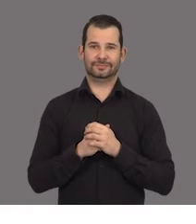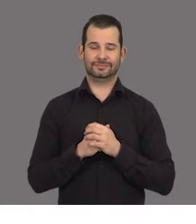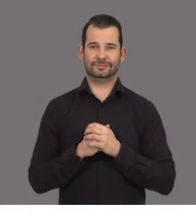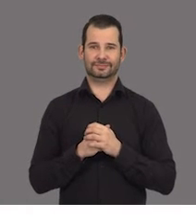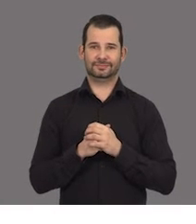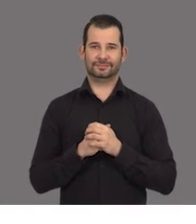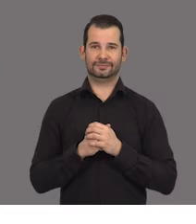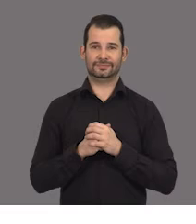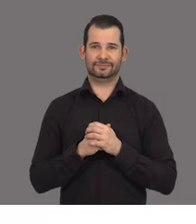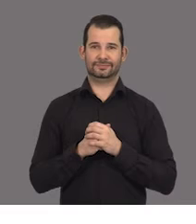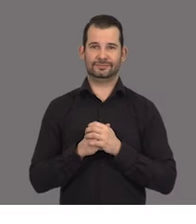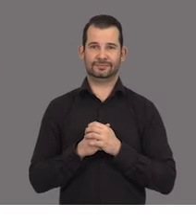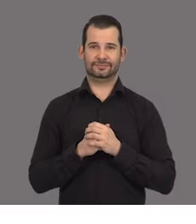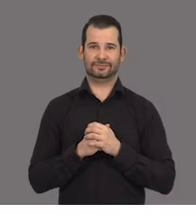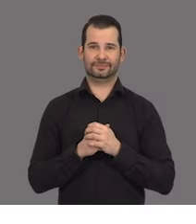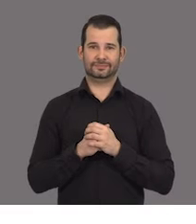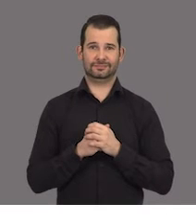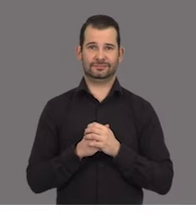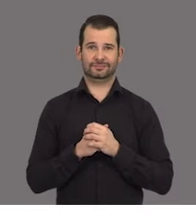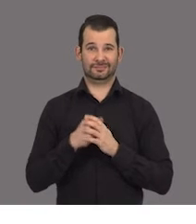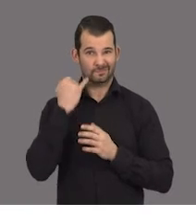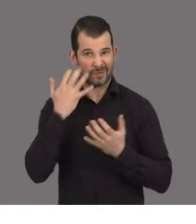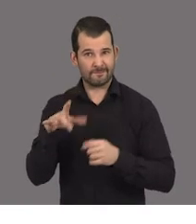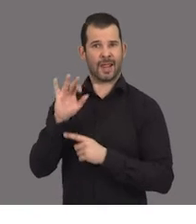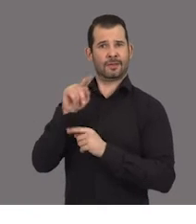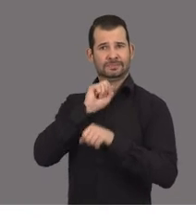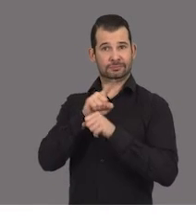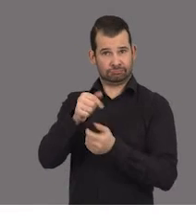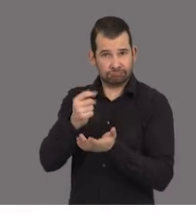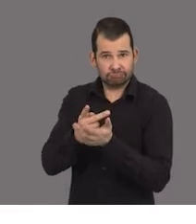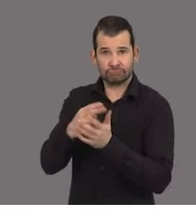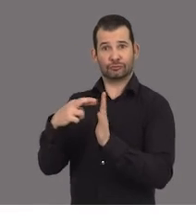To find out if you are entitled to be registered under the Indian Act